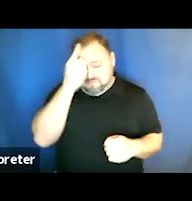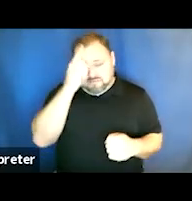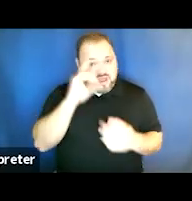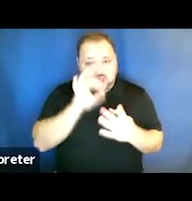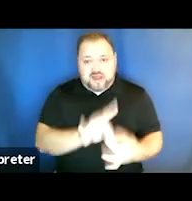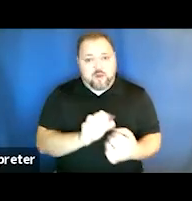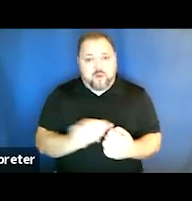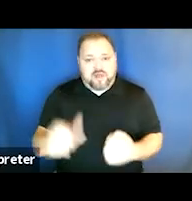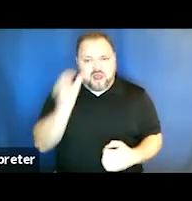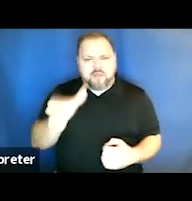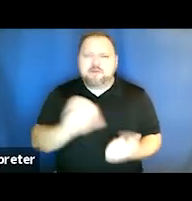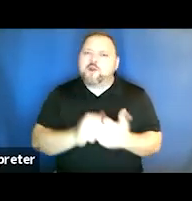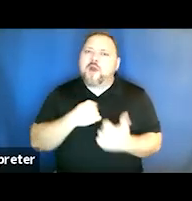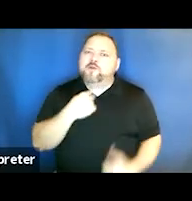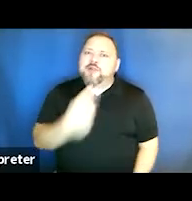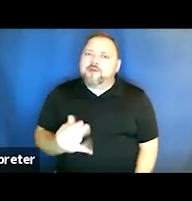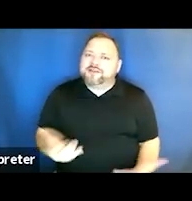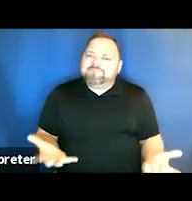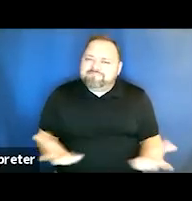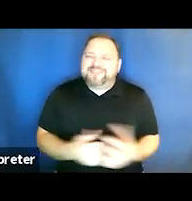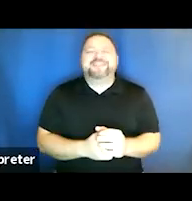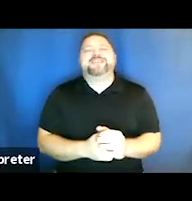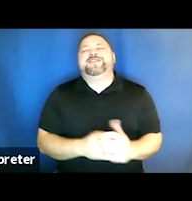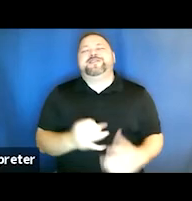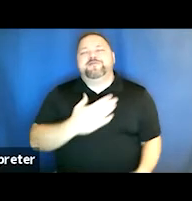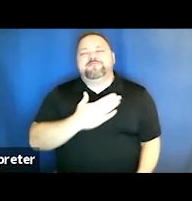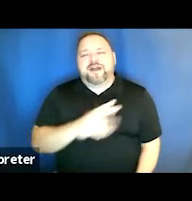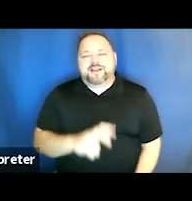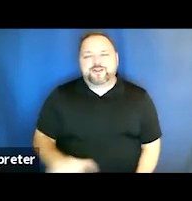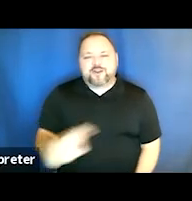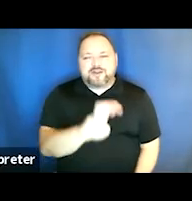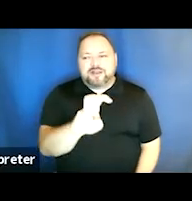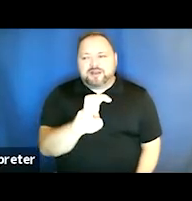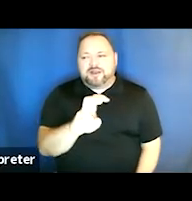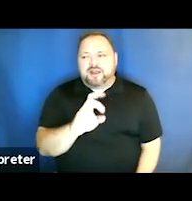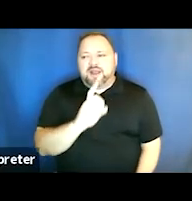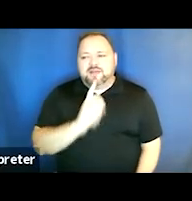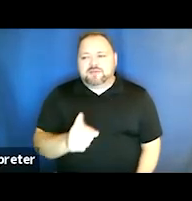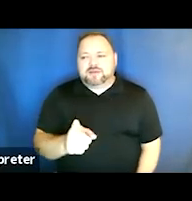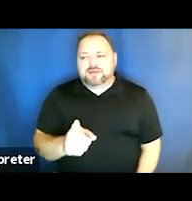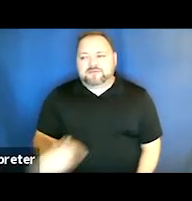but don't know how to pronounce it. My journey has been unpredictable.